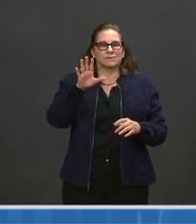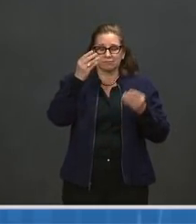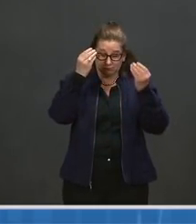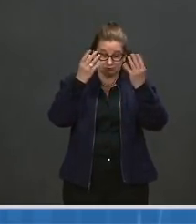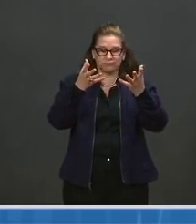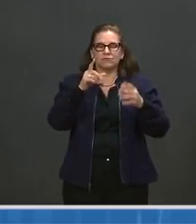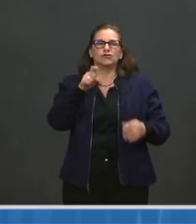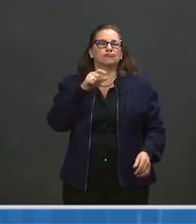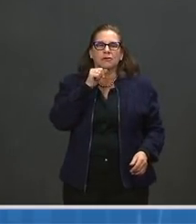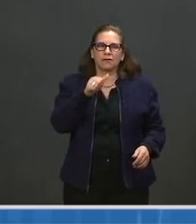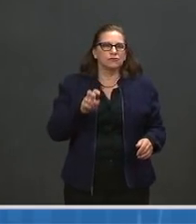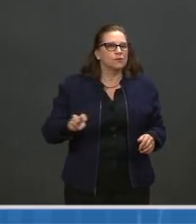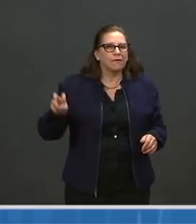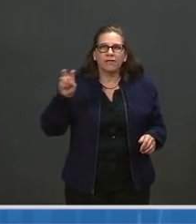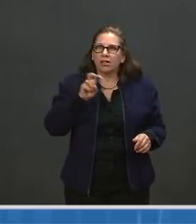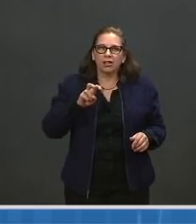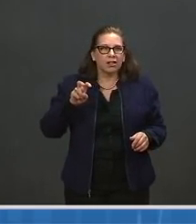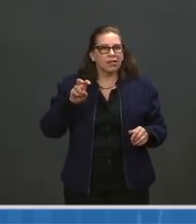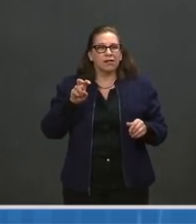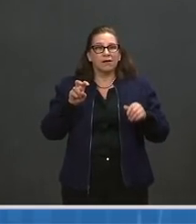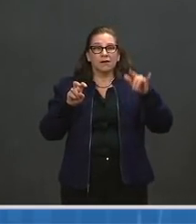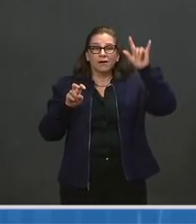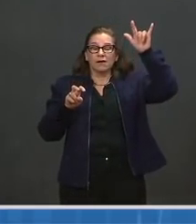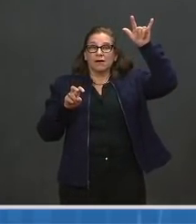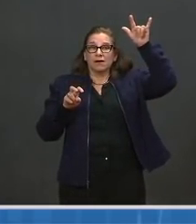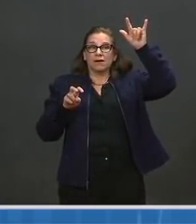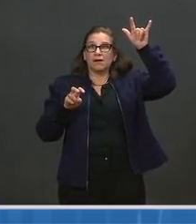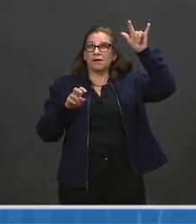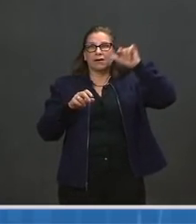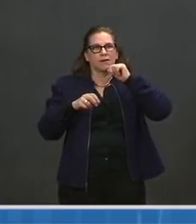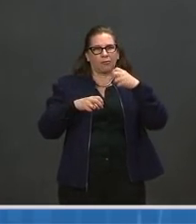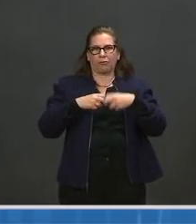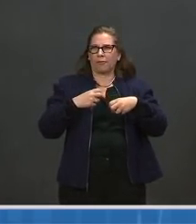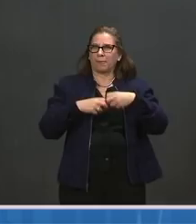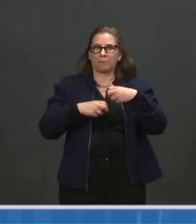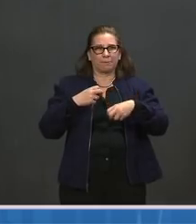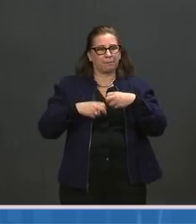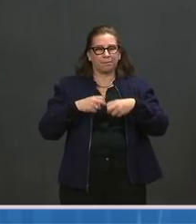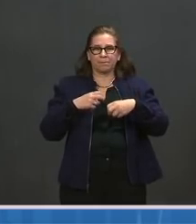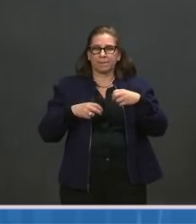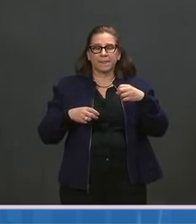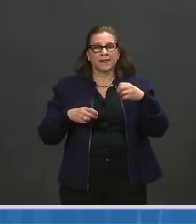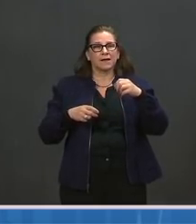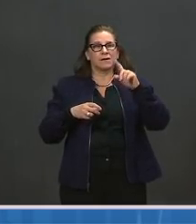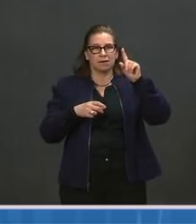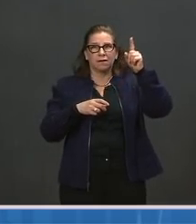but what happens when people travel. That is, they go out; they mix -- they mix with people who are not vaccinated.